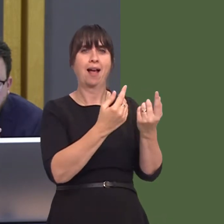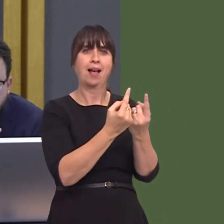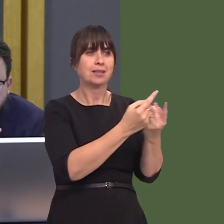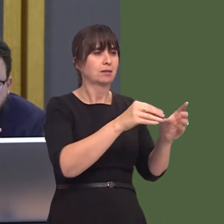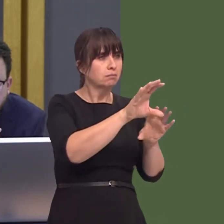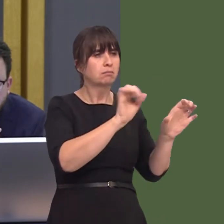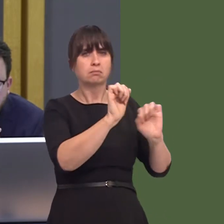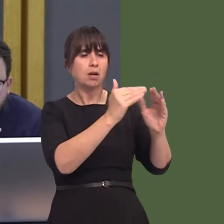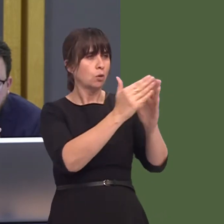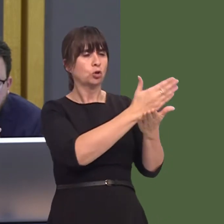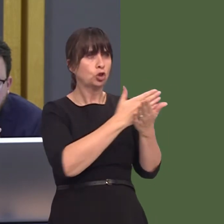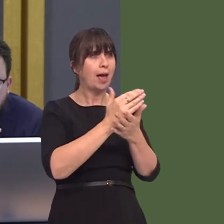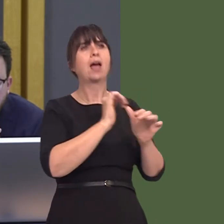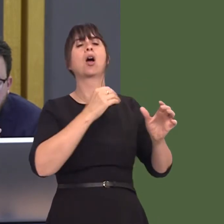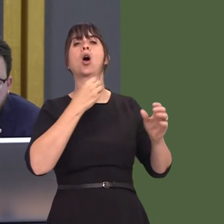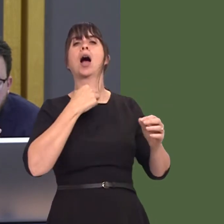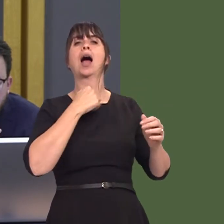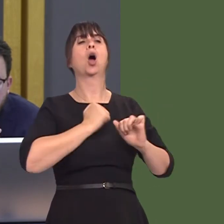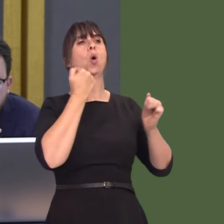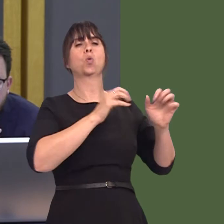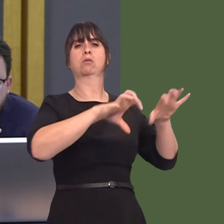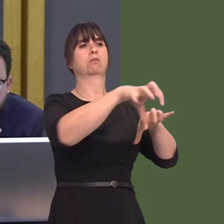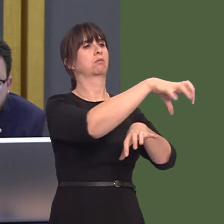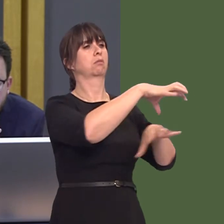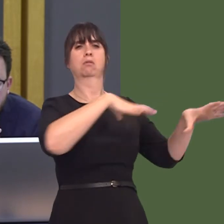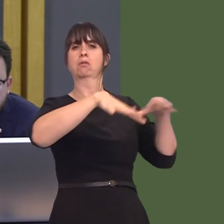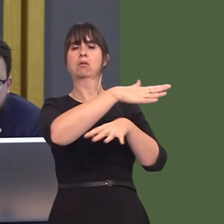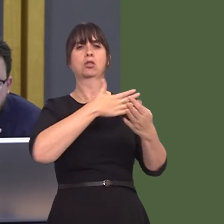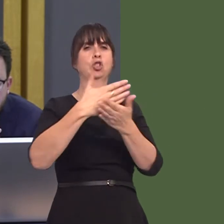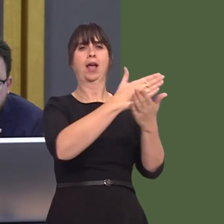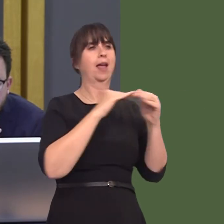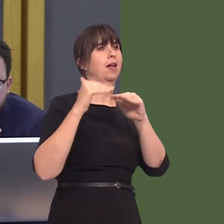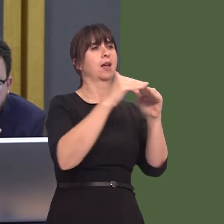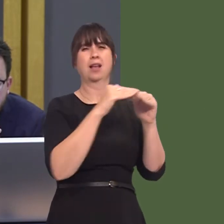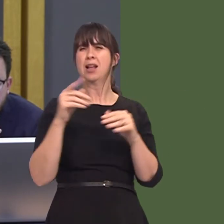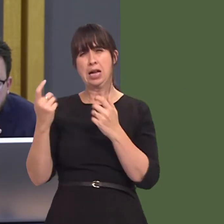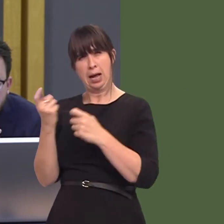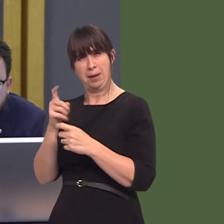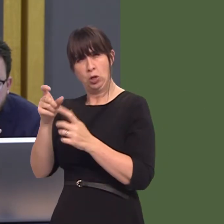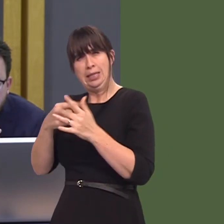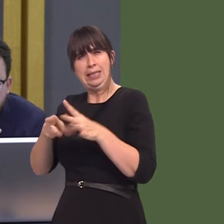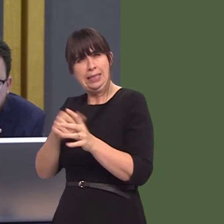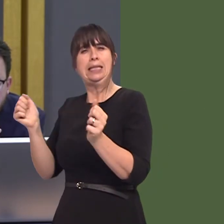Now, I just wonder whether, with local authorities, with the regional consortiums we have, with the city deals and so on, does heó?